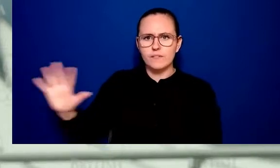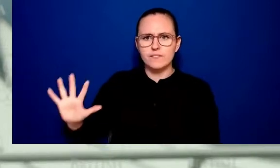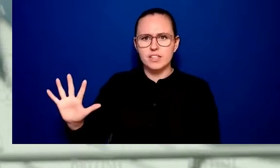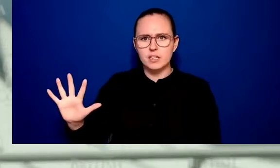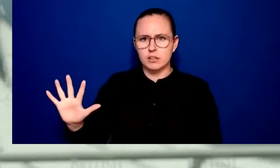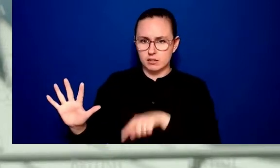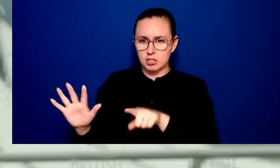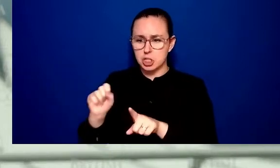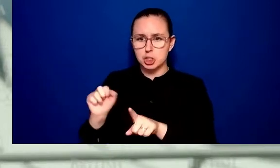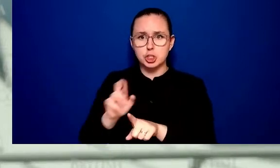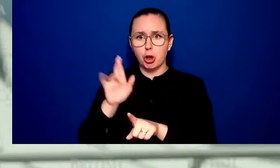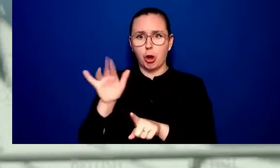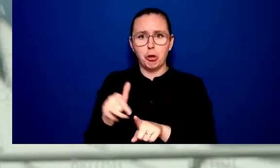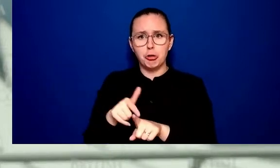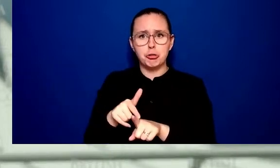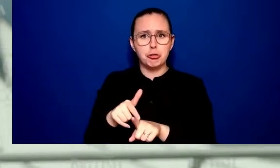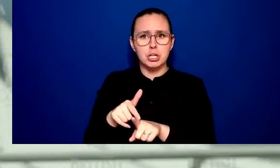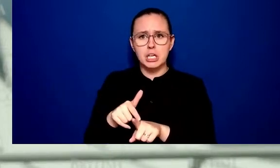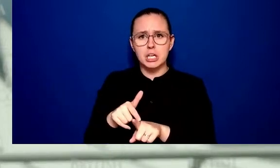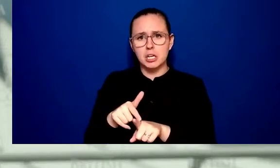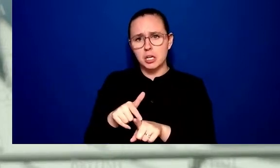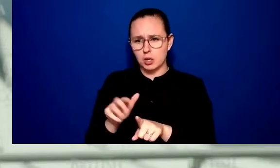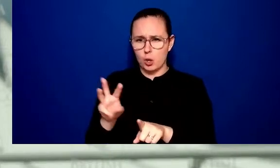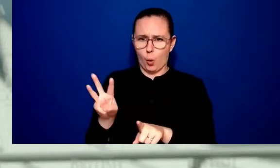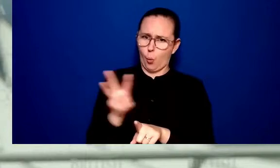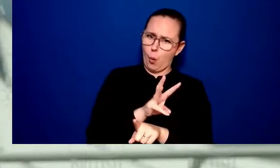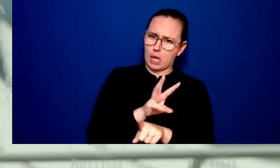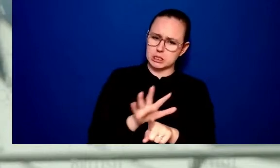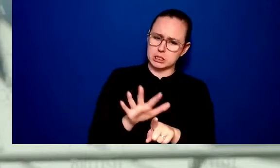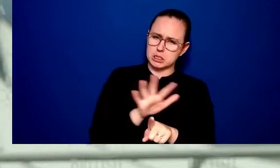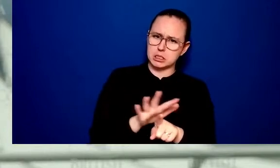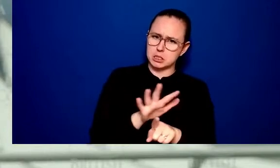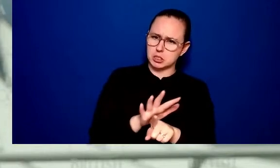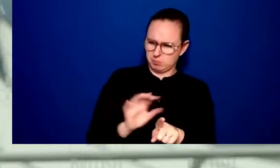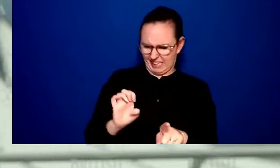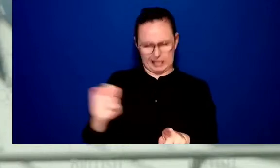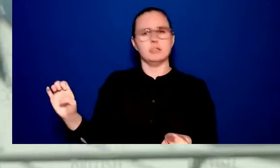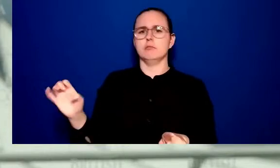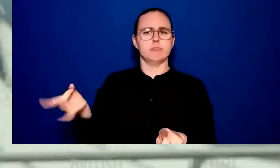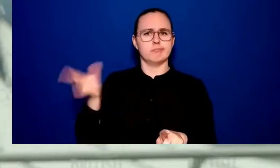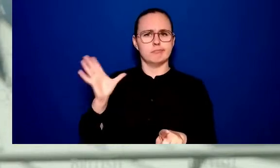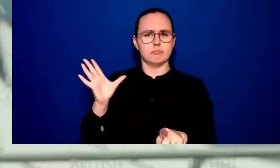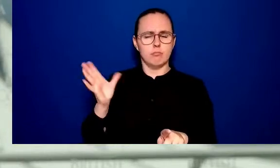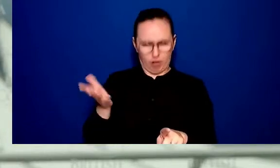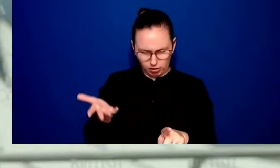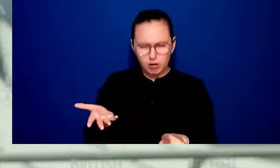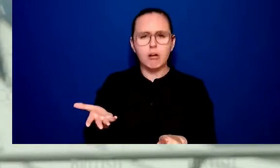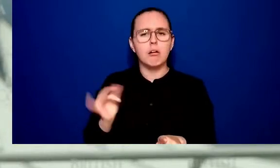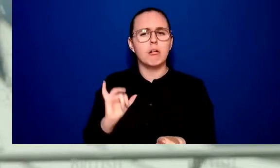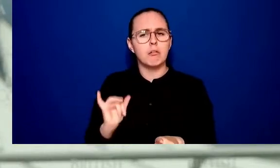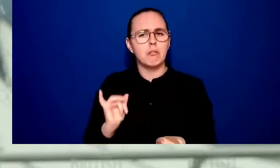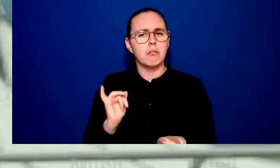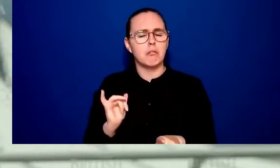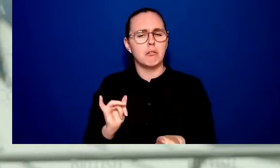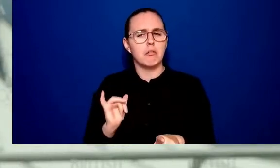coastal of the lower mainland. So it is in many parts of the